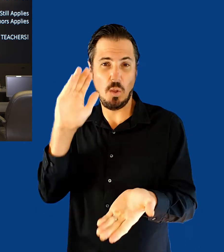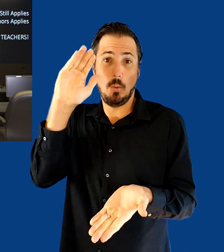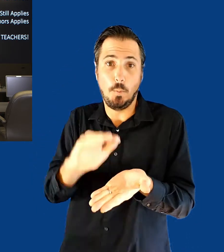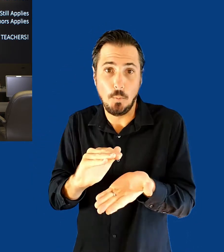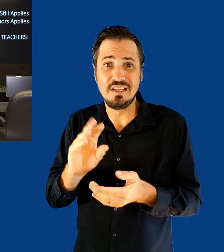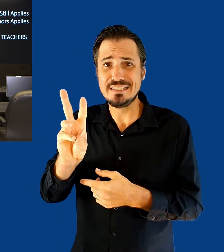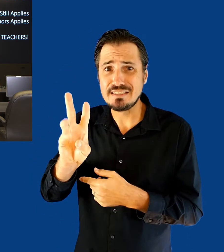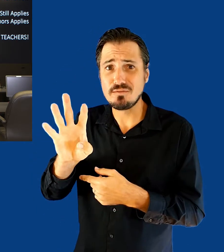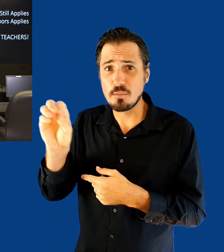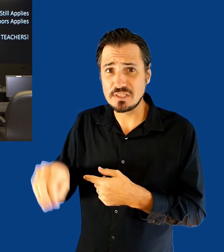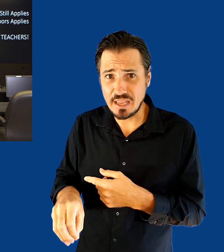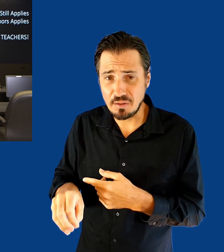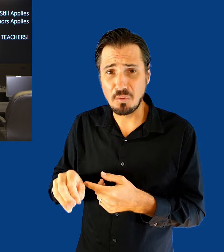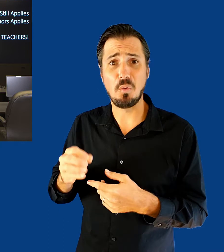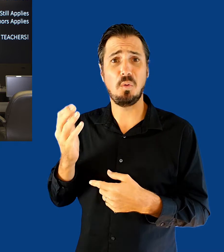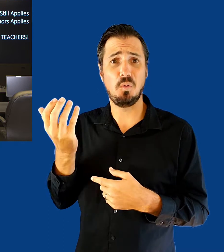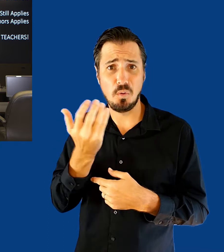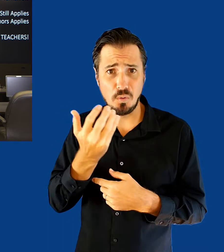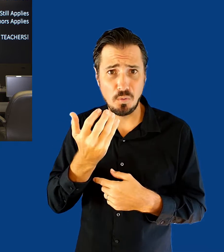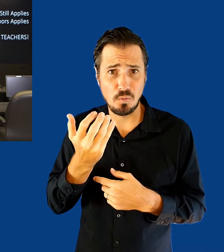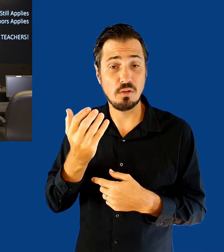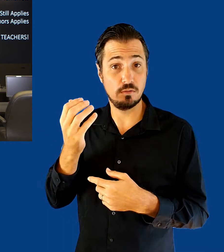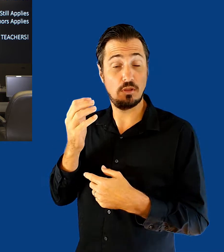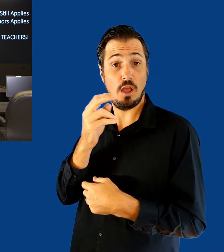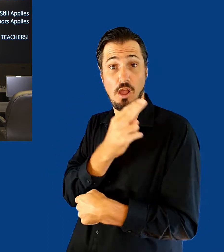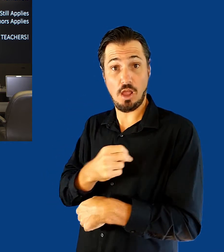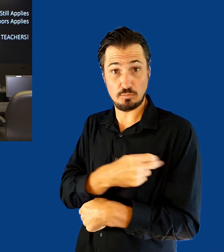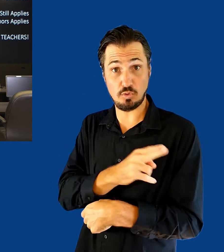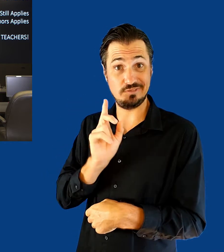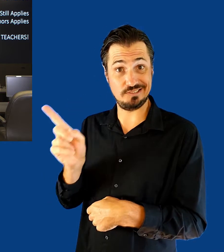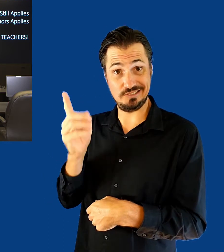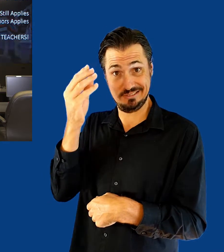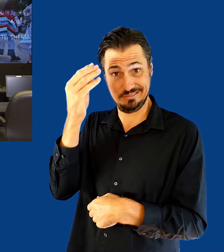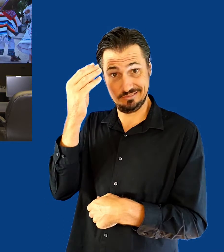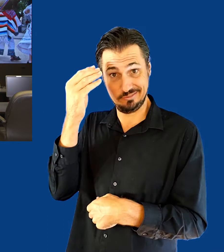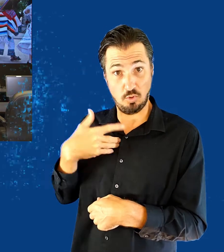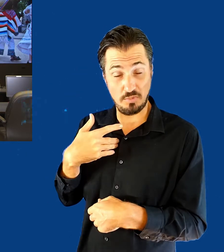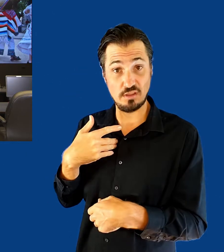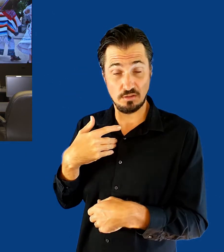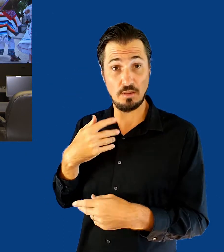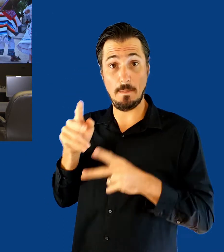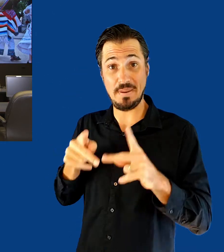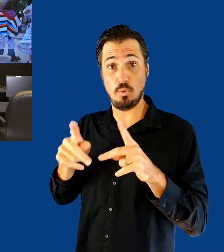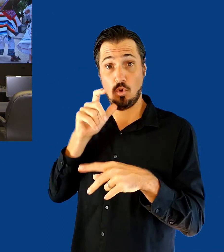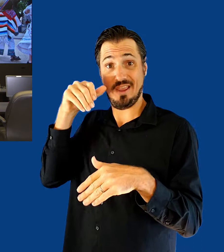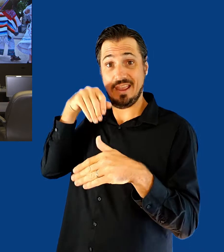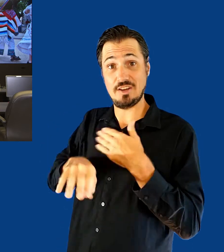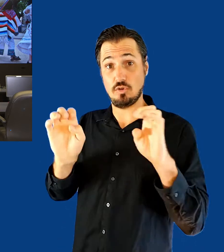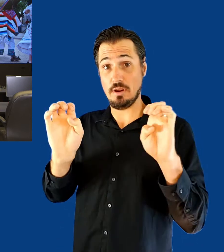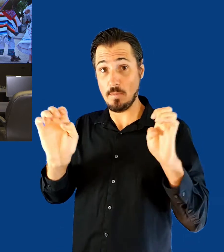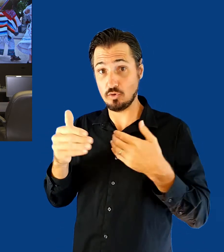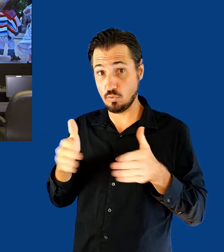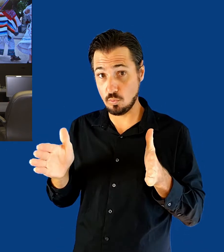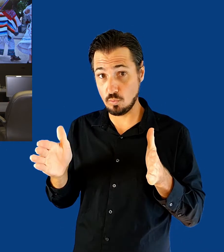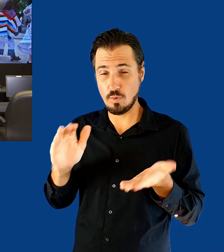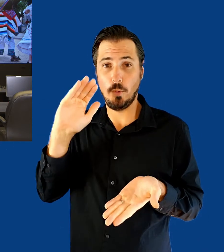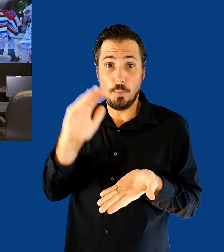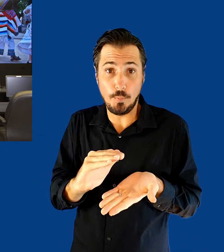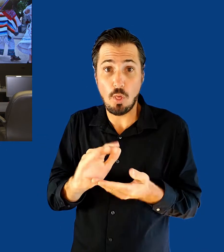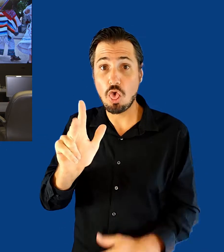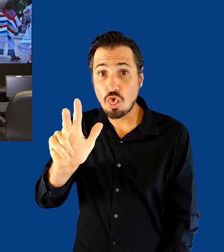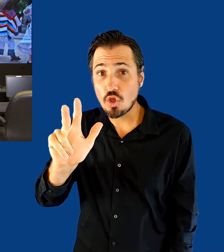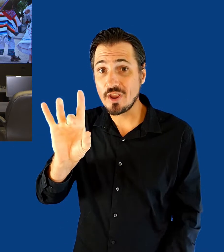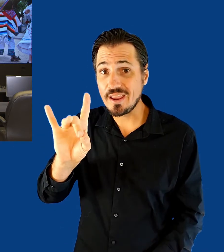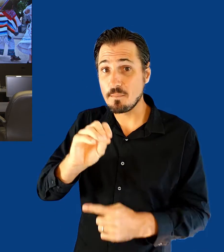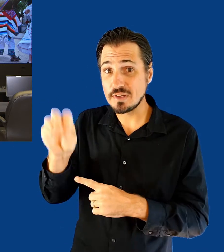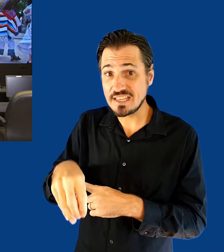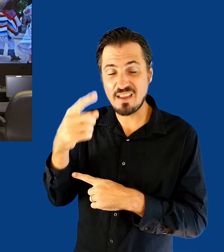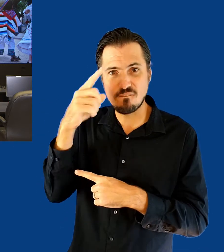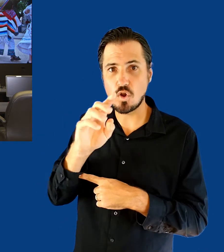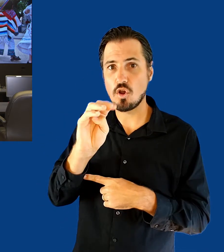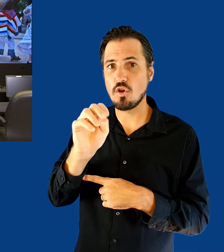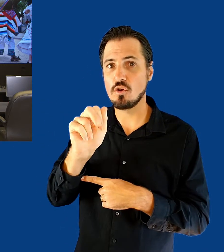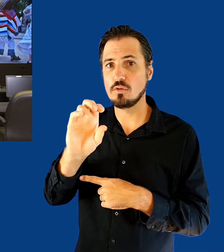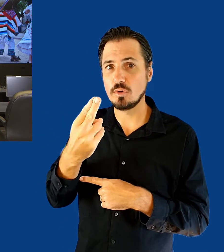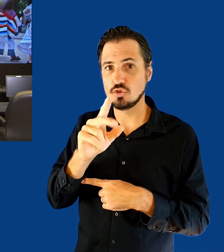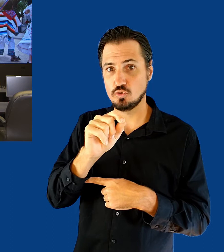And our friends at Wilcox Hospital report that admittance to the Emergency Department was reduced by 38% in March of 2020 as compared to March of last year,